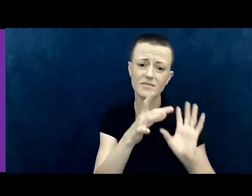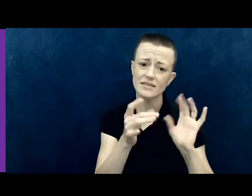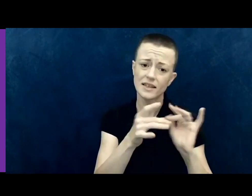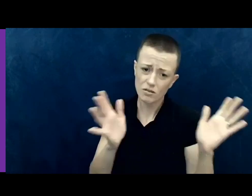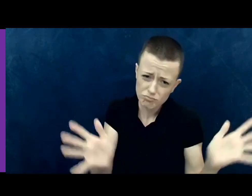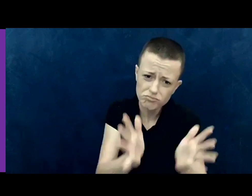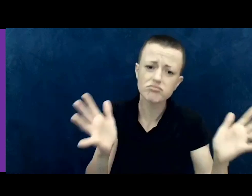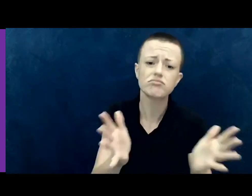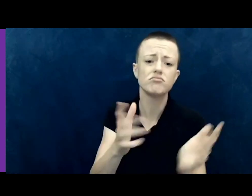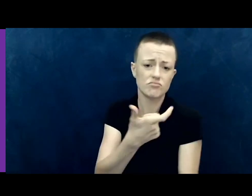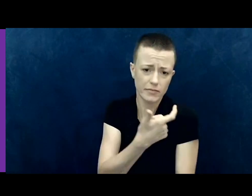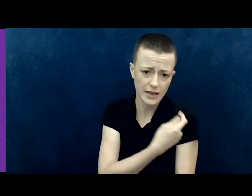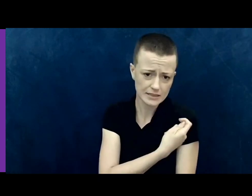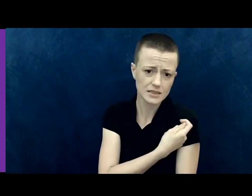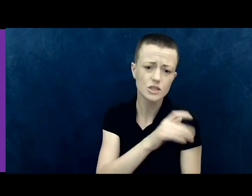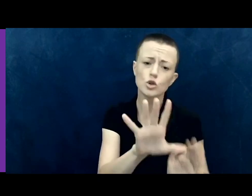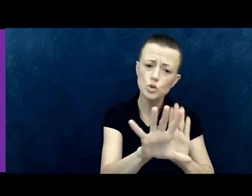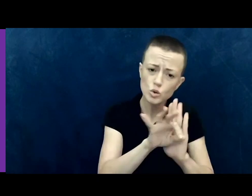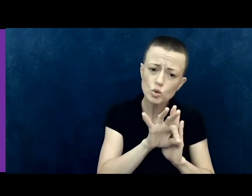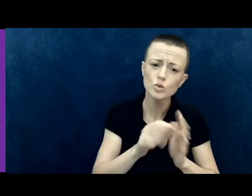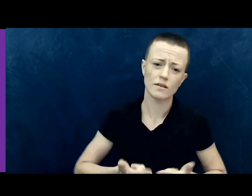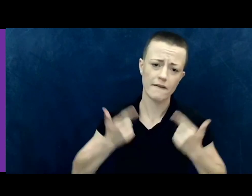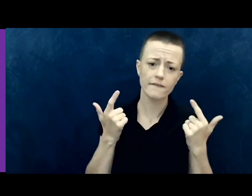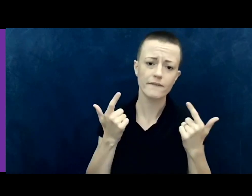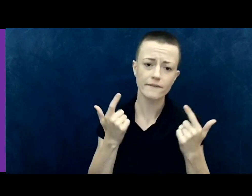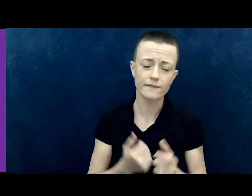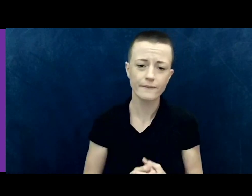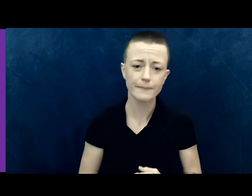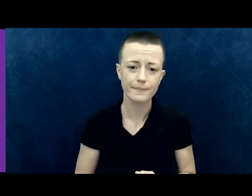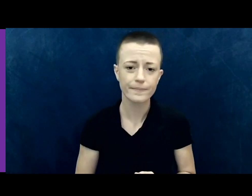Well over five billion doses of COVID-19 vaccines